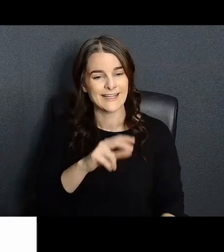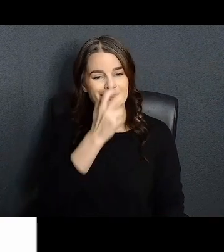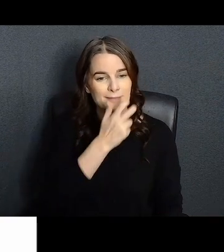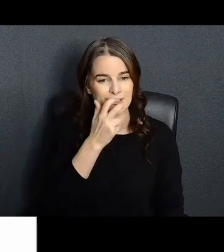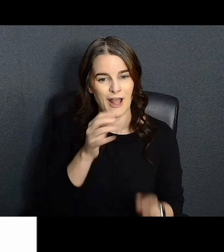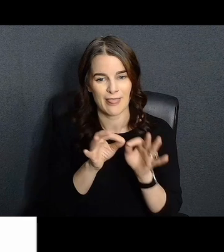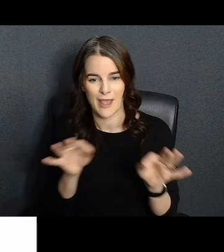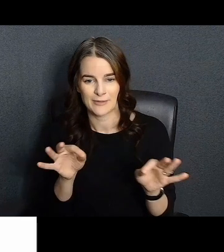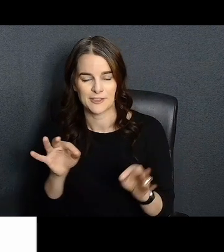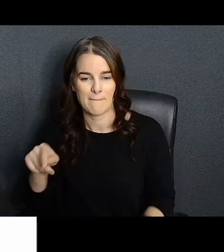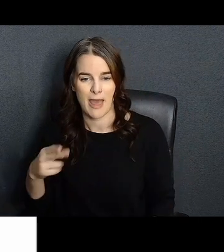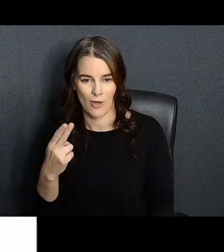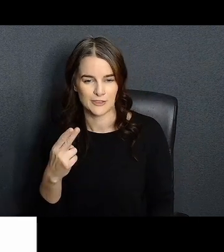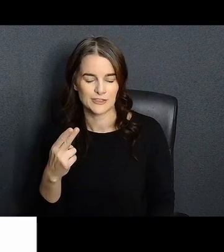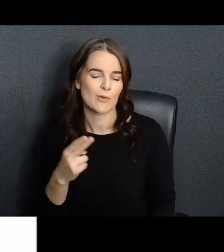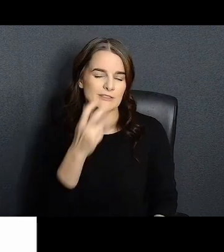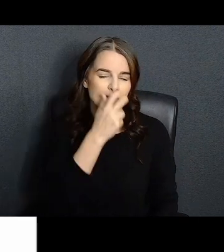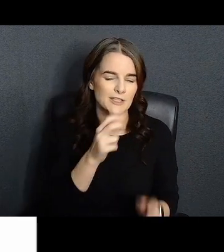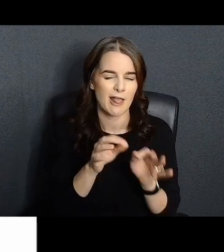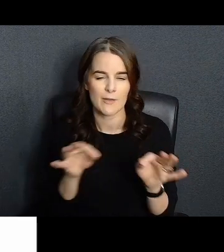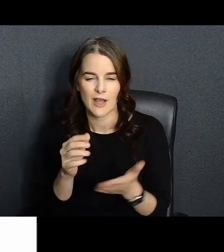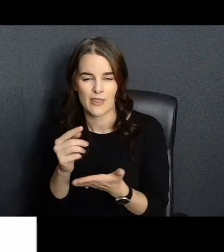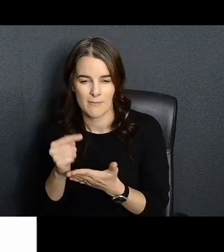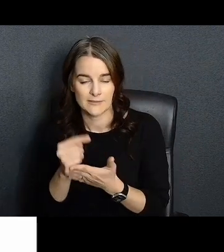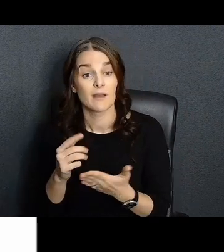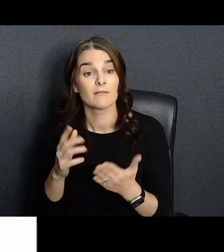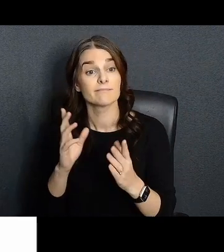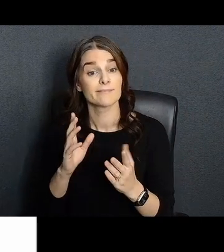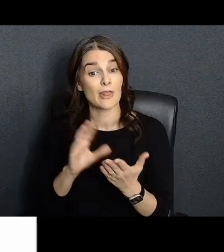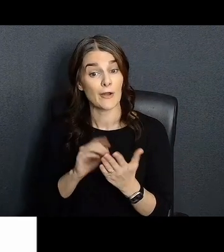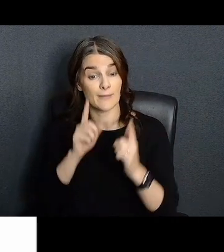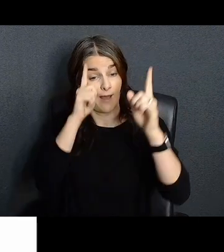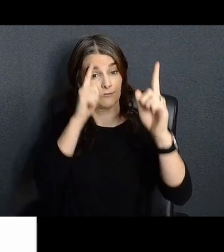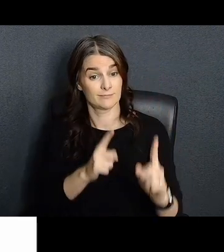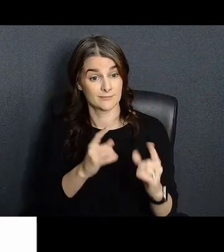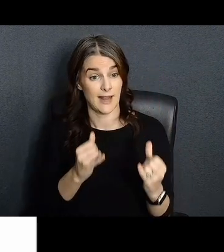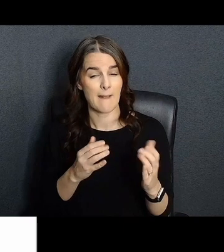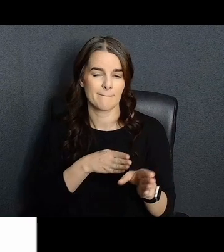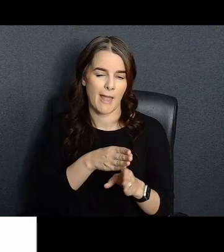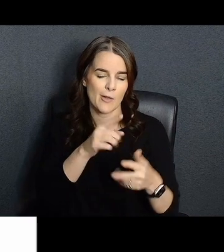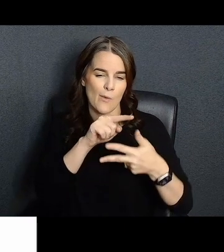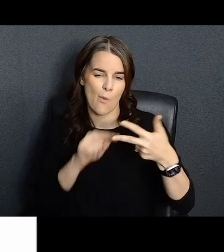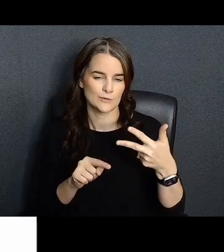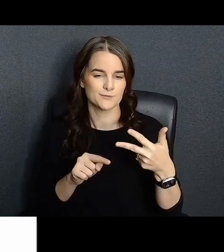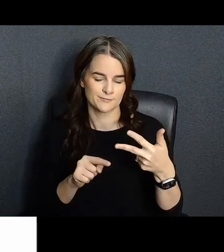So some of our learning objectives today. This is just the main goals that we hope you take away from our presentation.